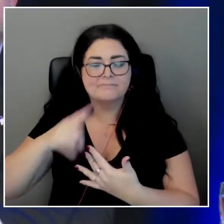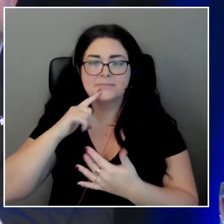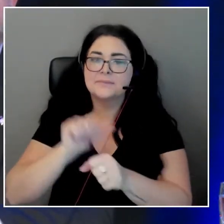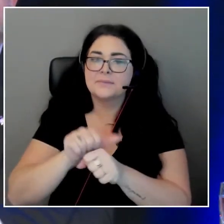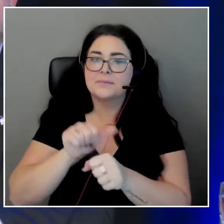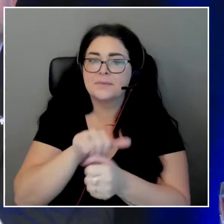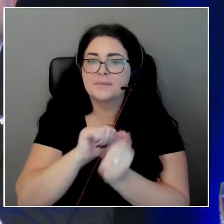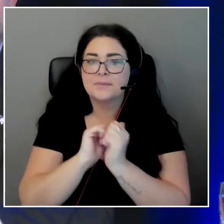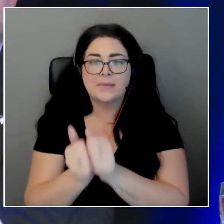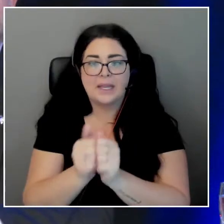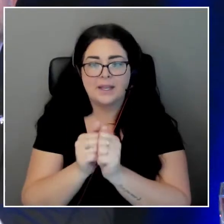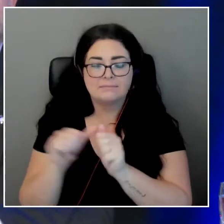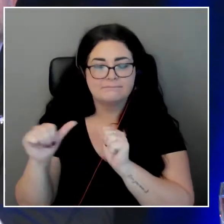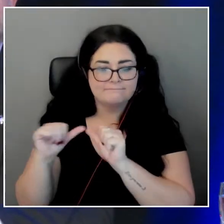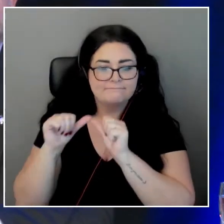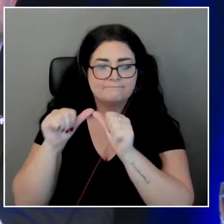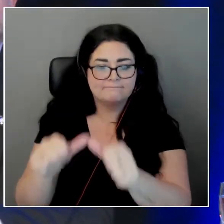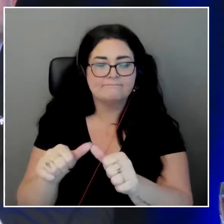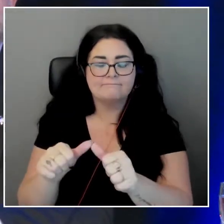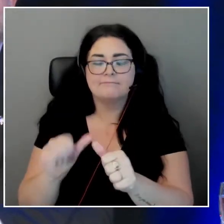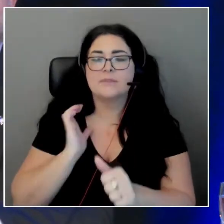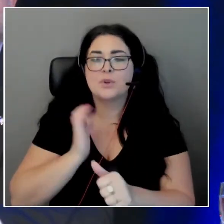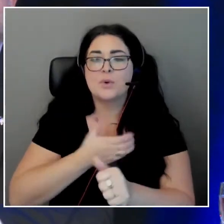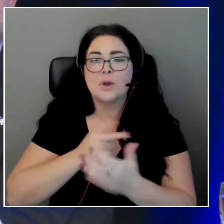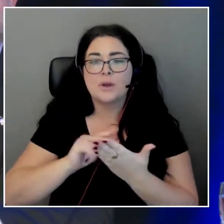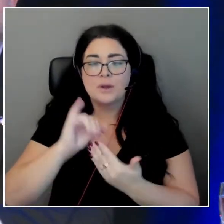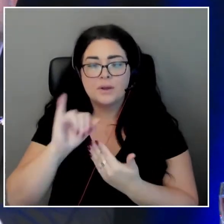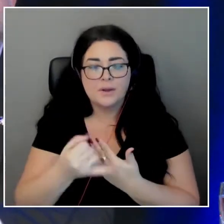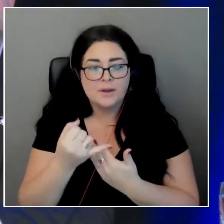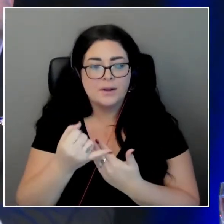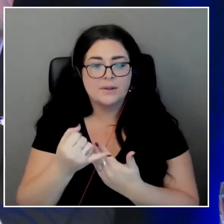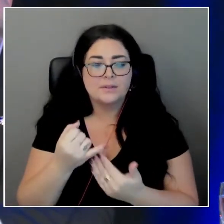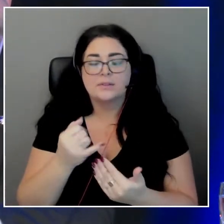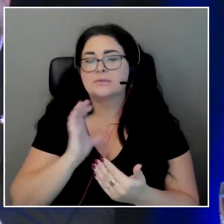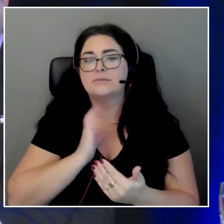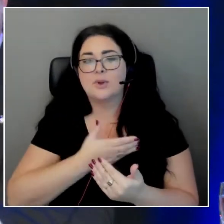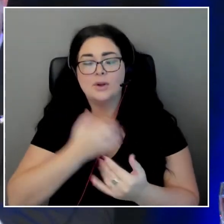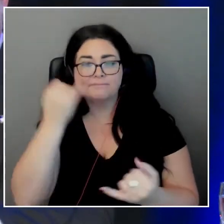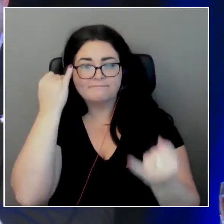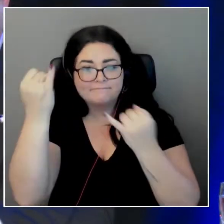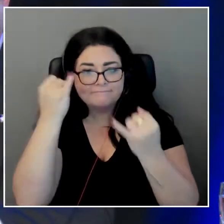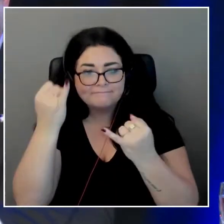to further our projects and initiatives that benefit all Canadians.